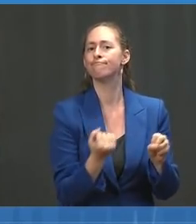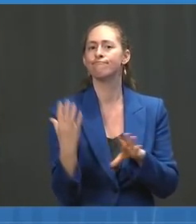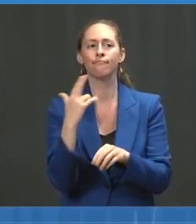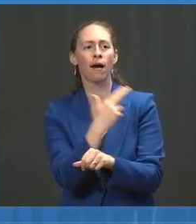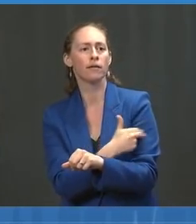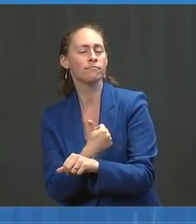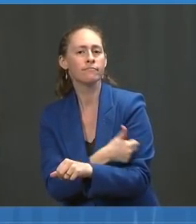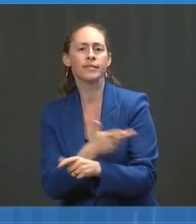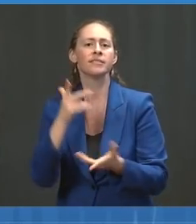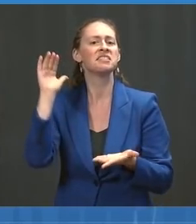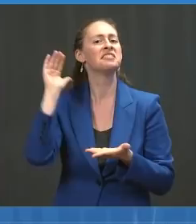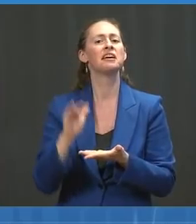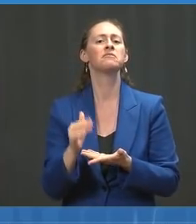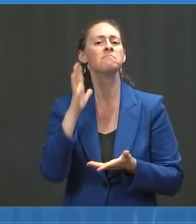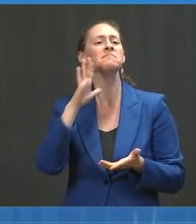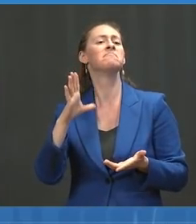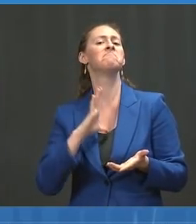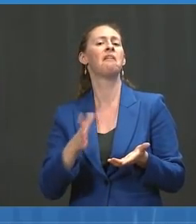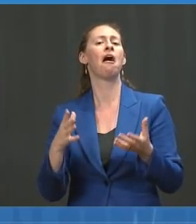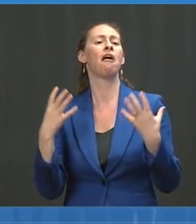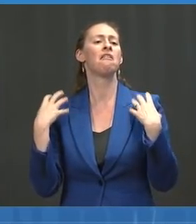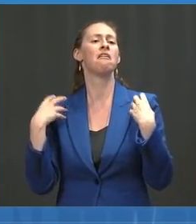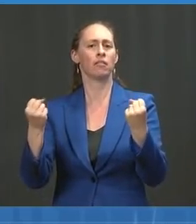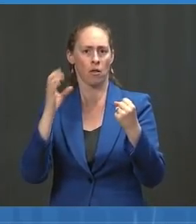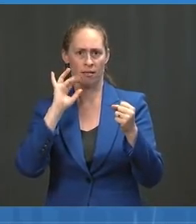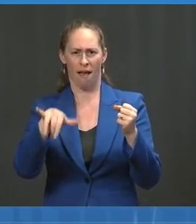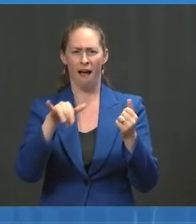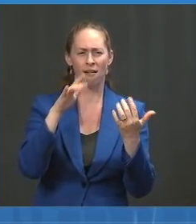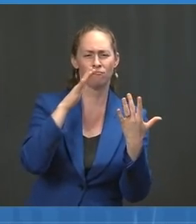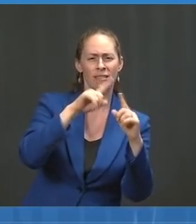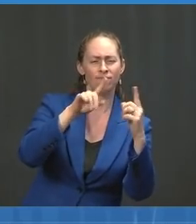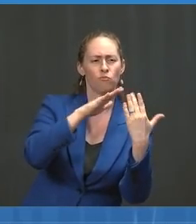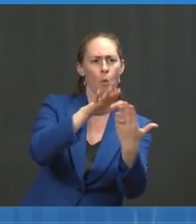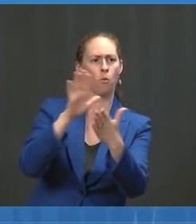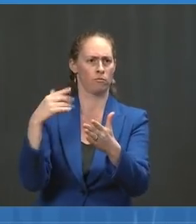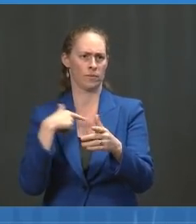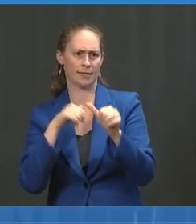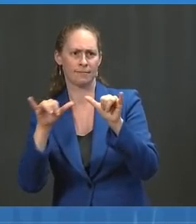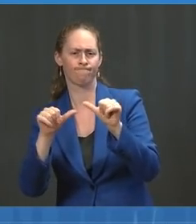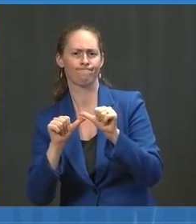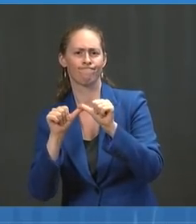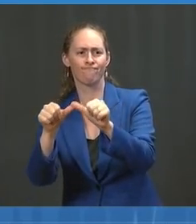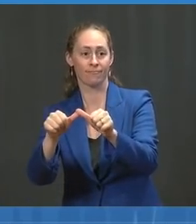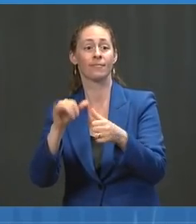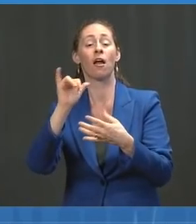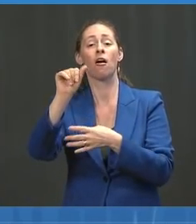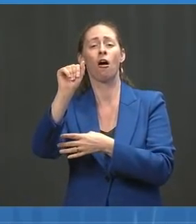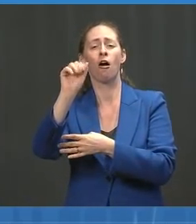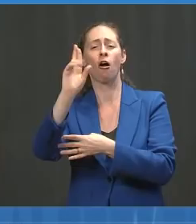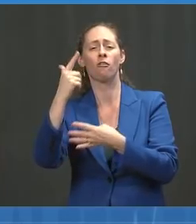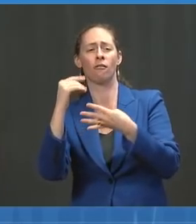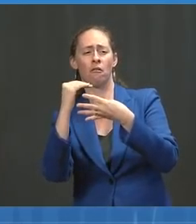In fact, in just the first two weeks of August, we shipped more than 10 times the amount of treatments